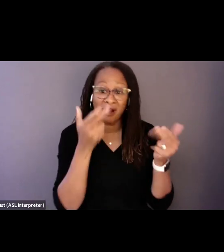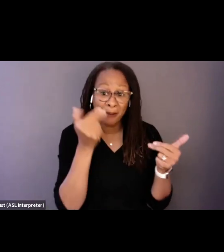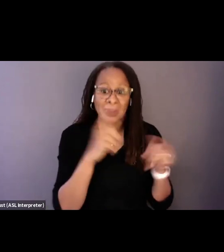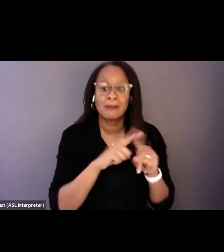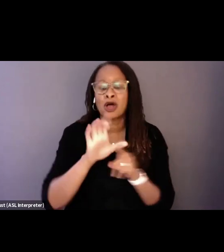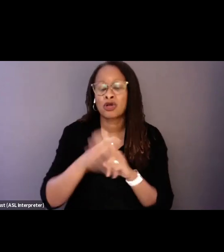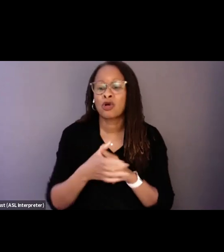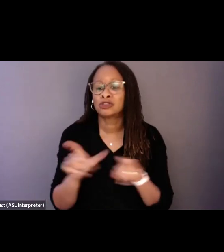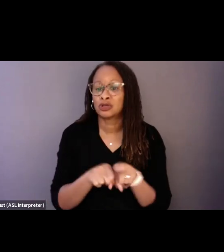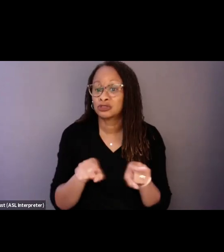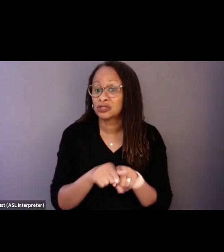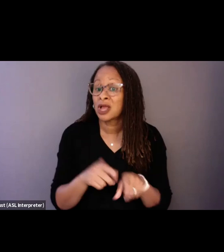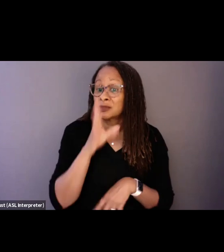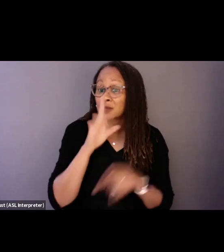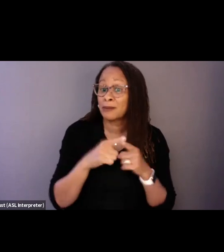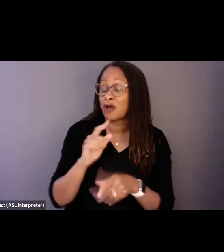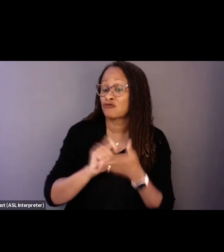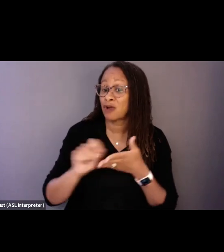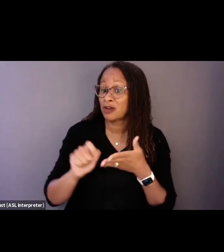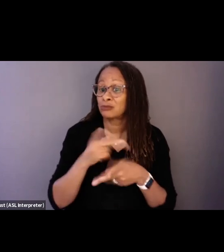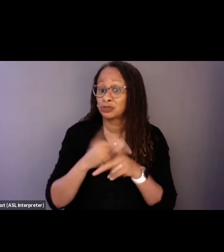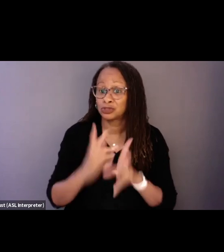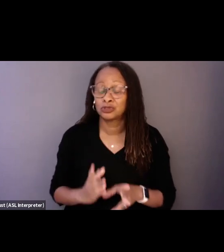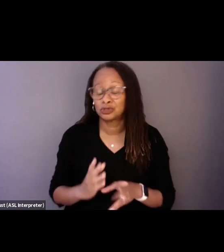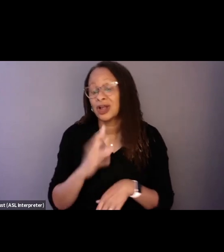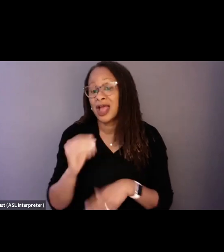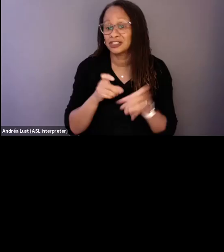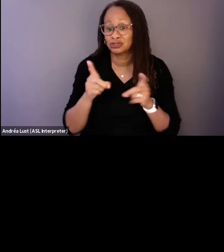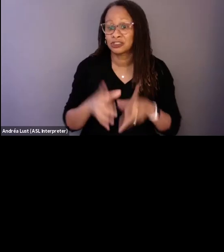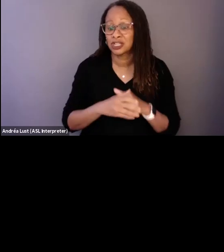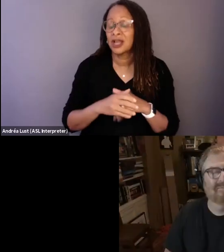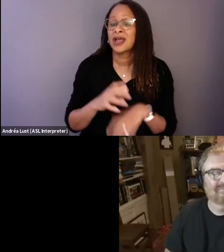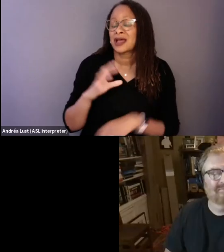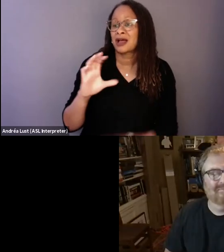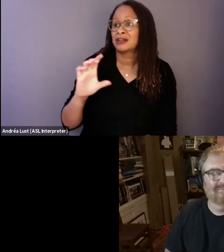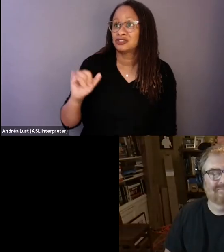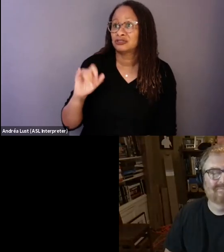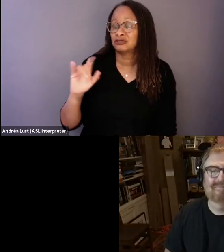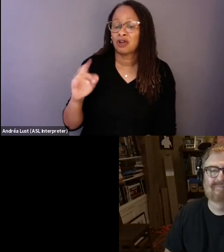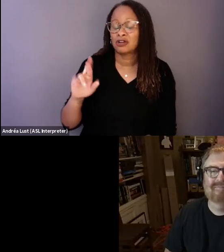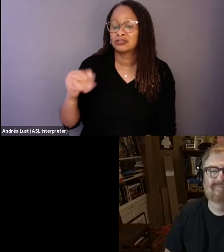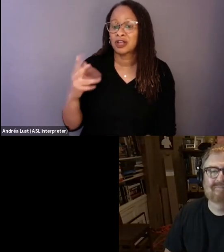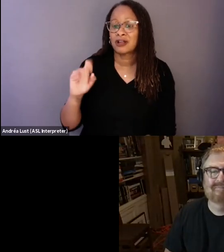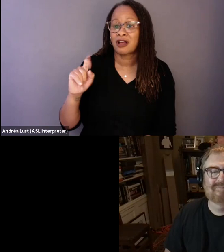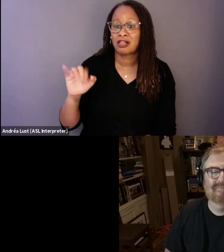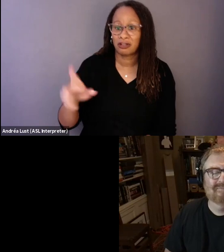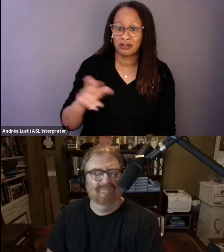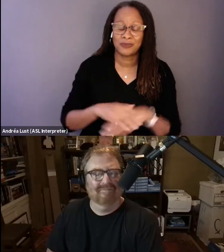and director, RJ Cutler, and Judy Belushi-Pisano, writer and graphic artist, manager from any of the shows John Belushi was involved in